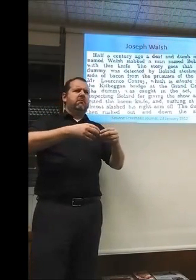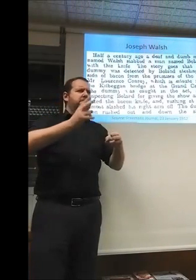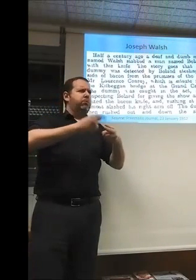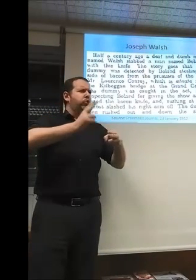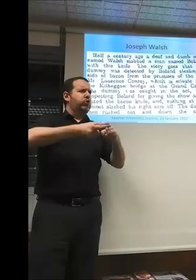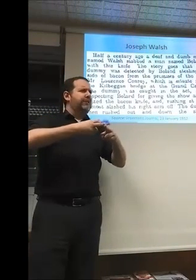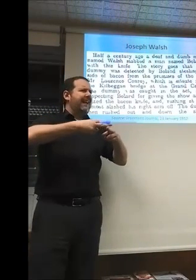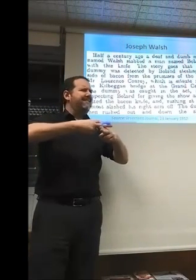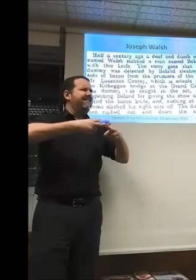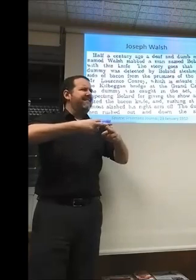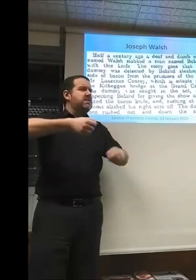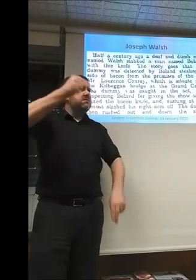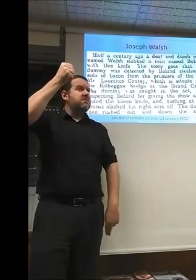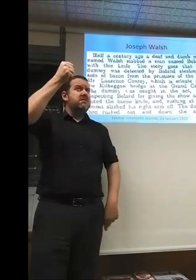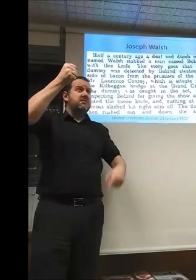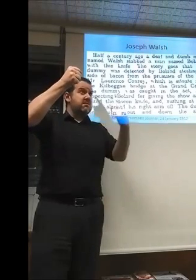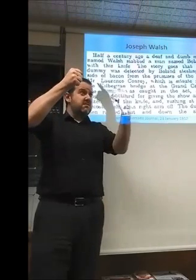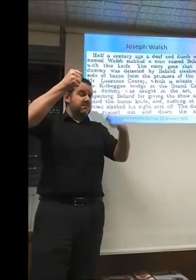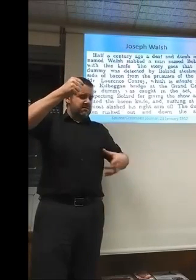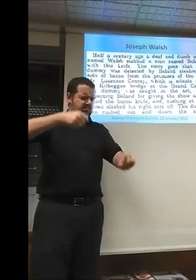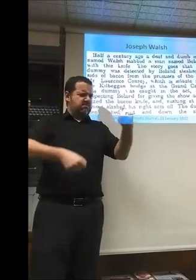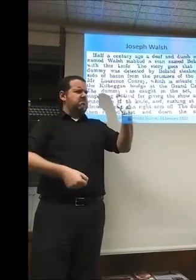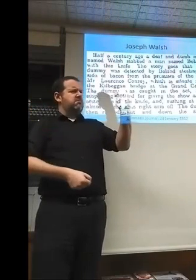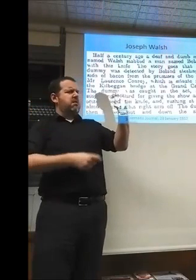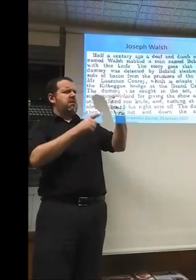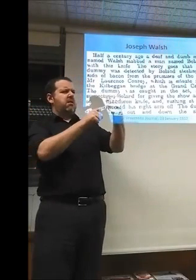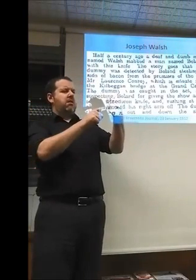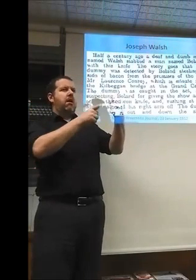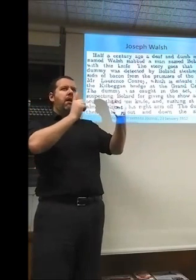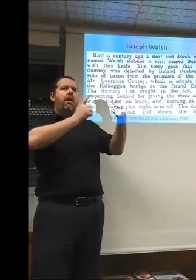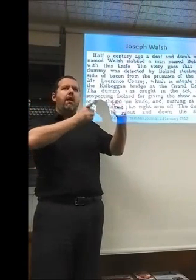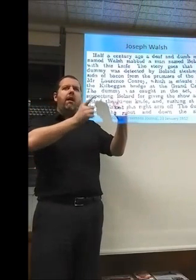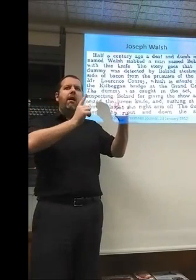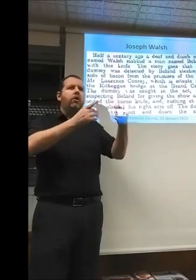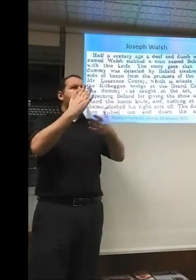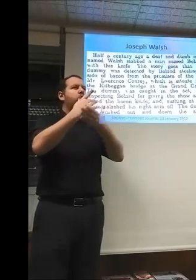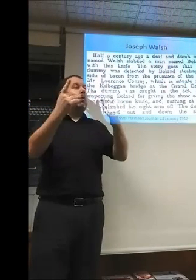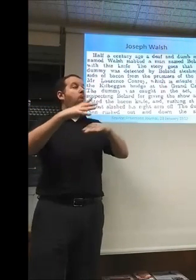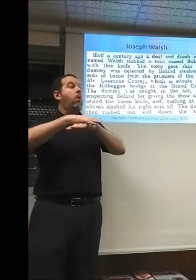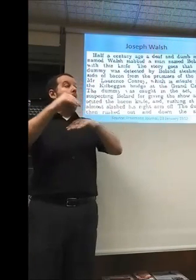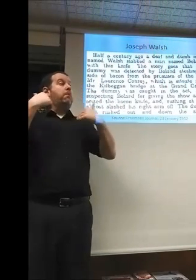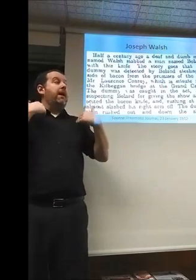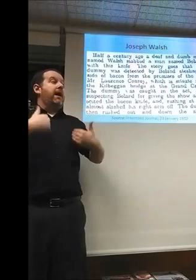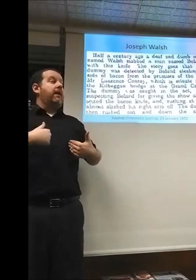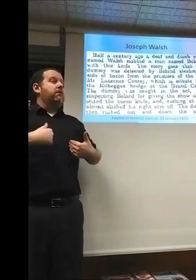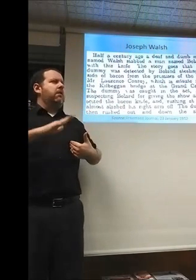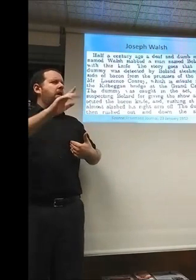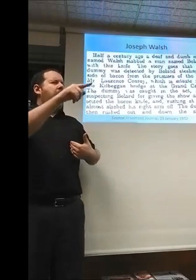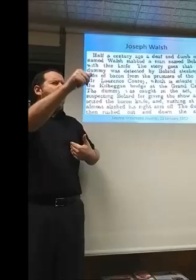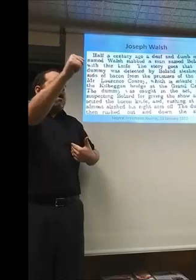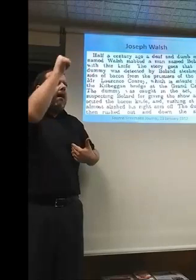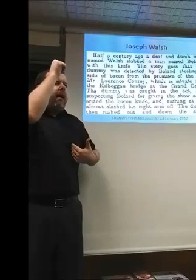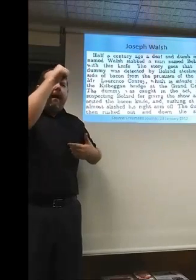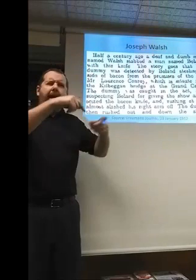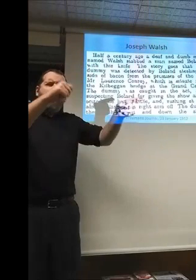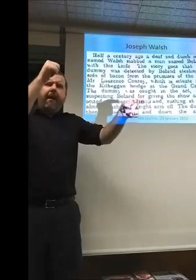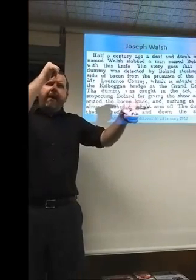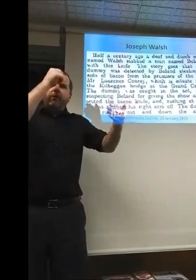the verdict of guilty.